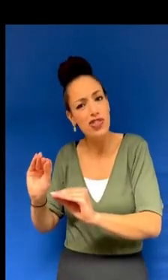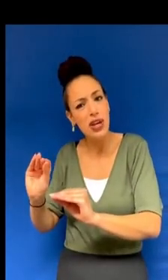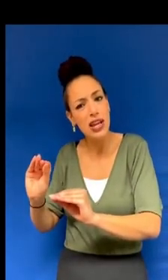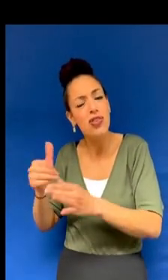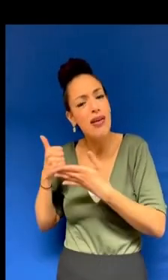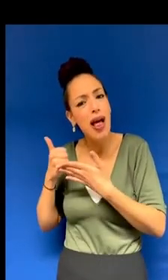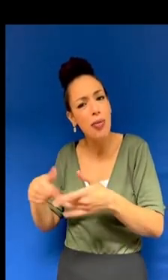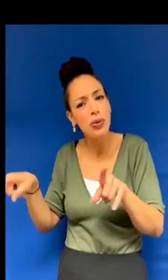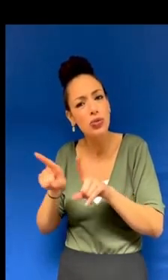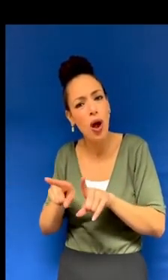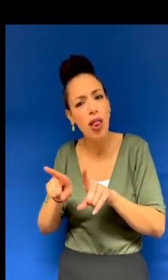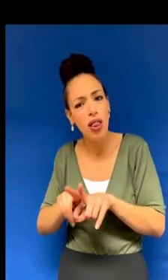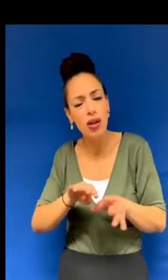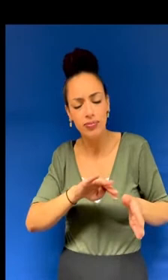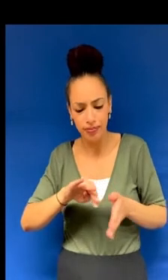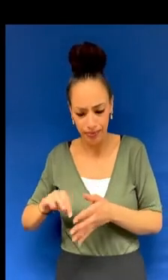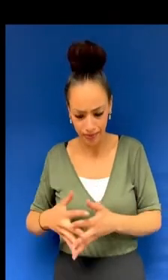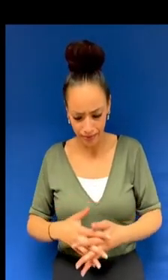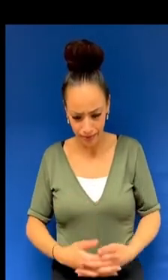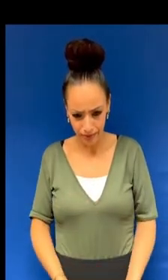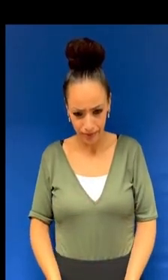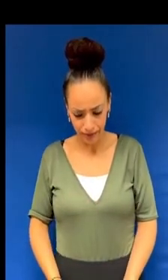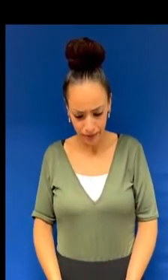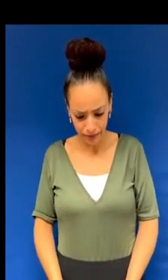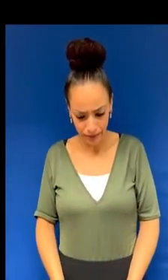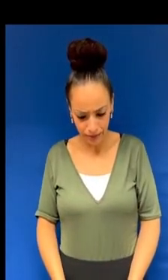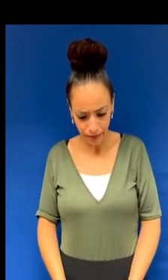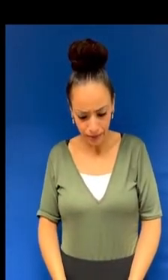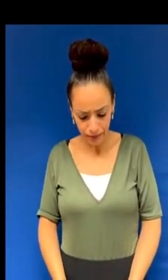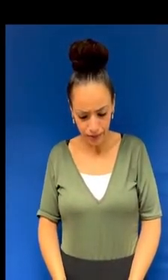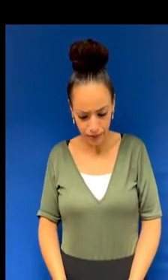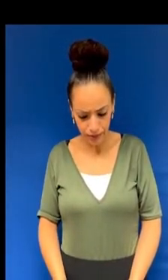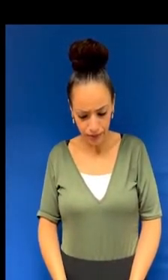technology, to make sure they get, while they're out of school, that education and that help.